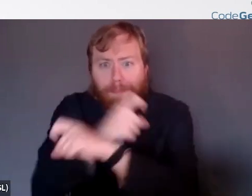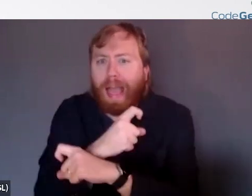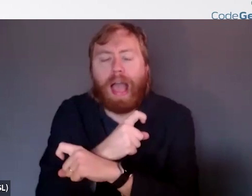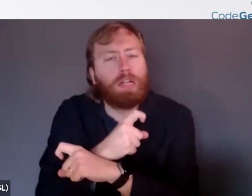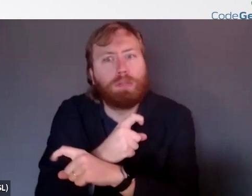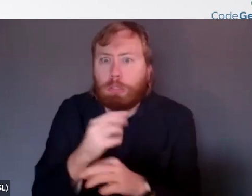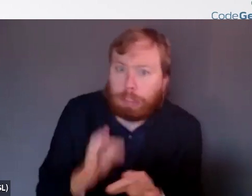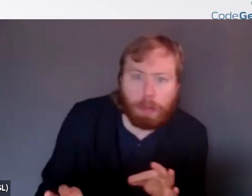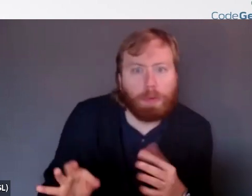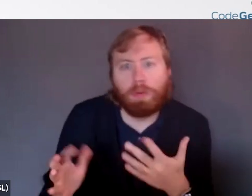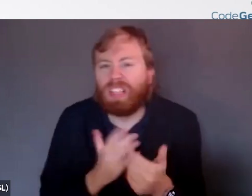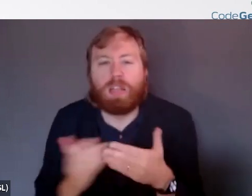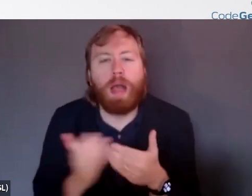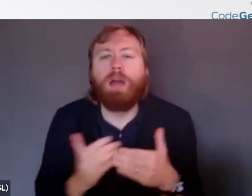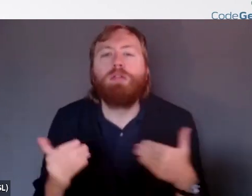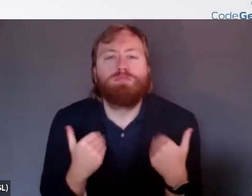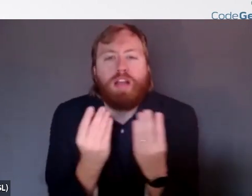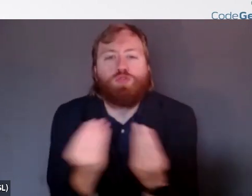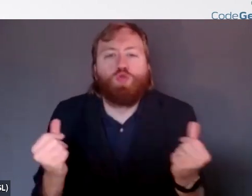You might have to be creative, but it can be done,